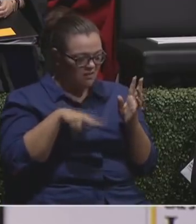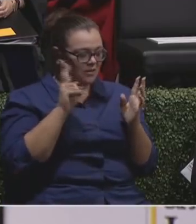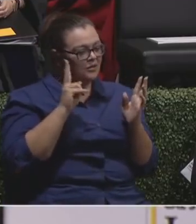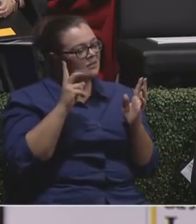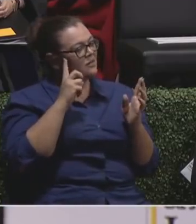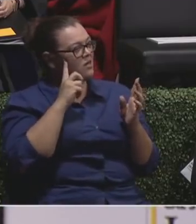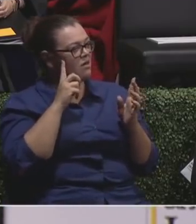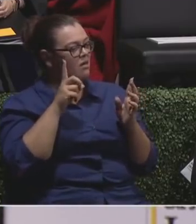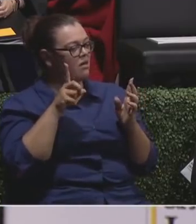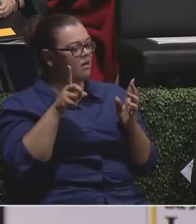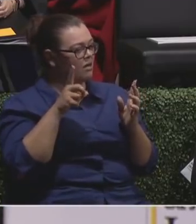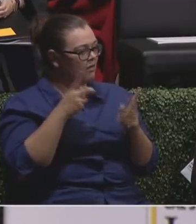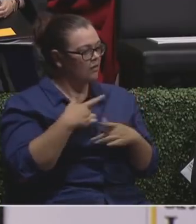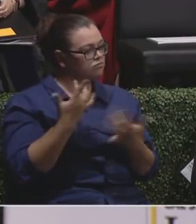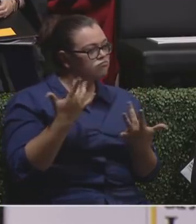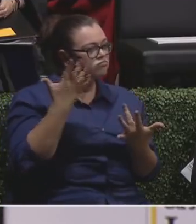AND UNFORTUNATELY, TOO MANY TIMES, WE AS EDUCATORS JUDGE OUR